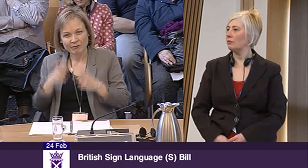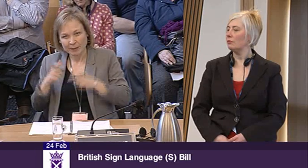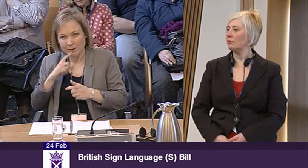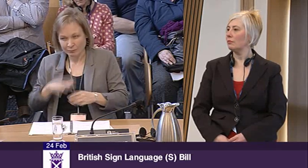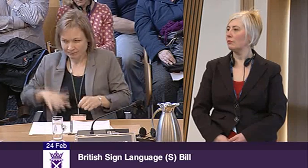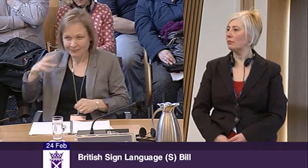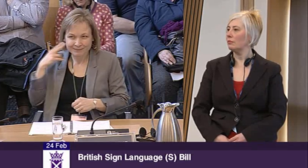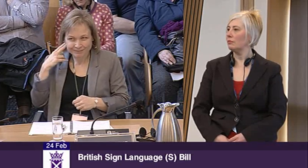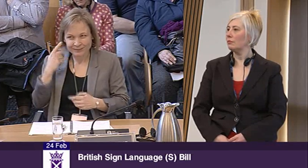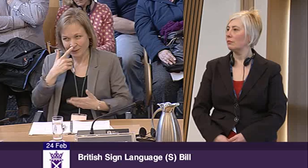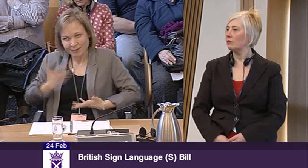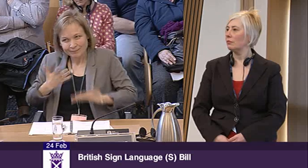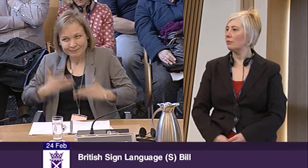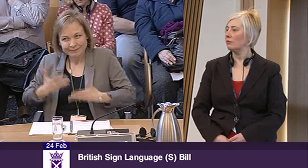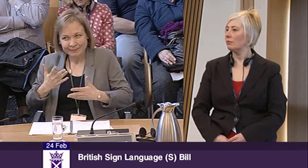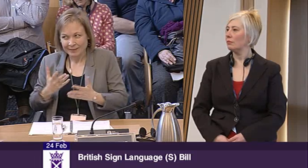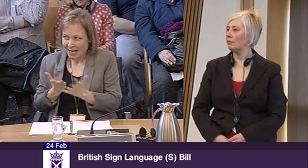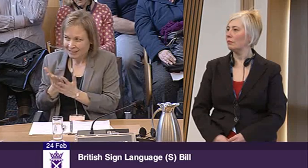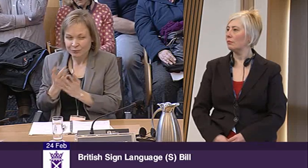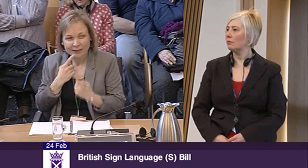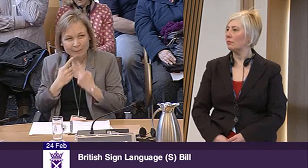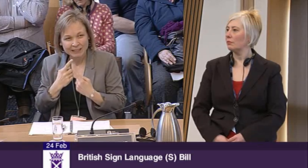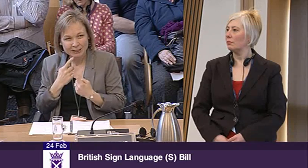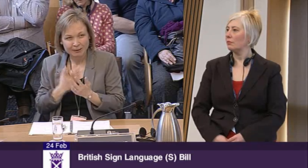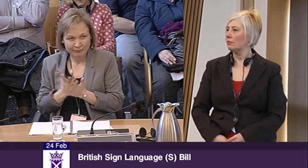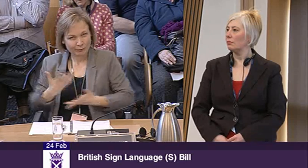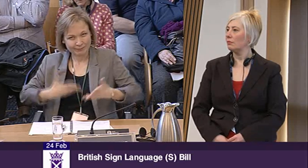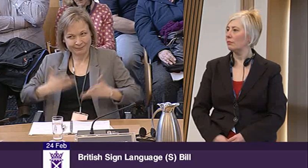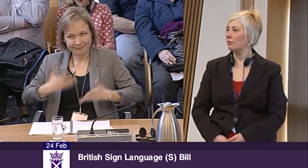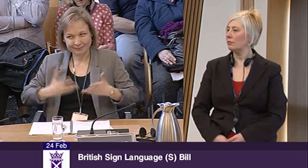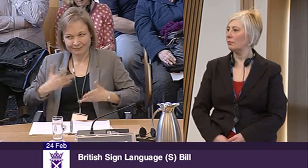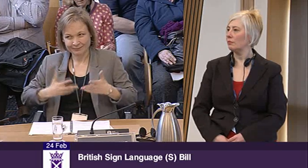way of expressing themselves for people who grow up deaf. It also allows us to access